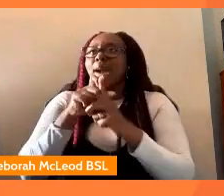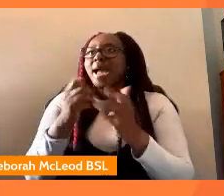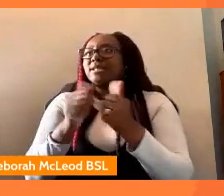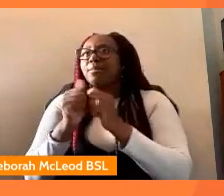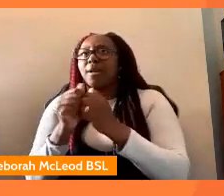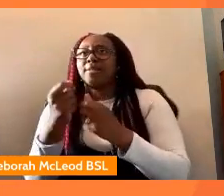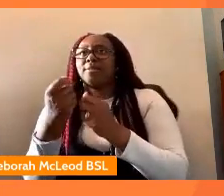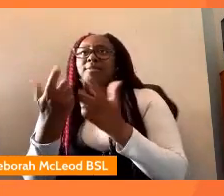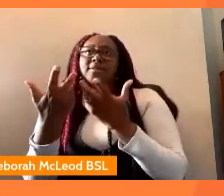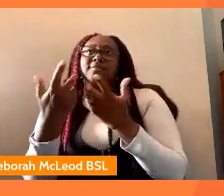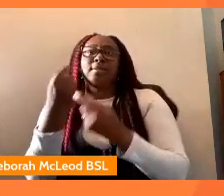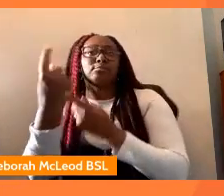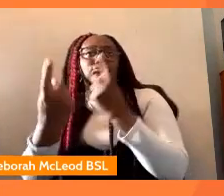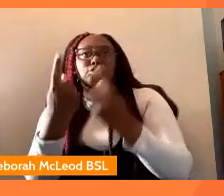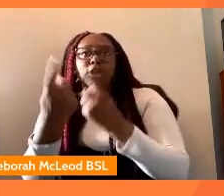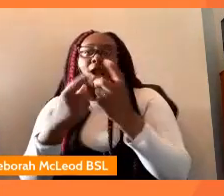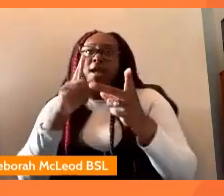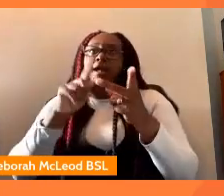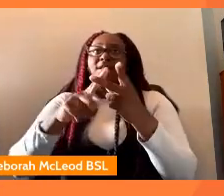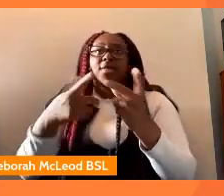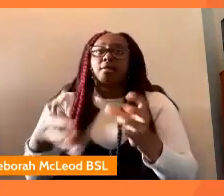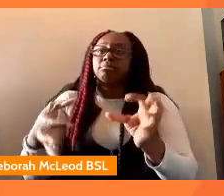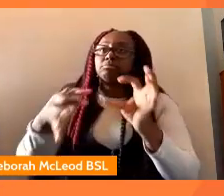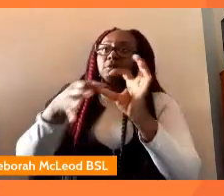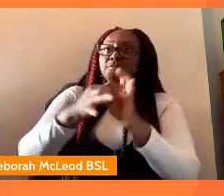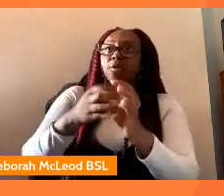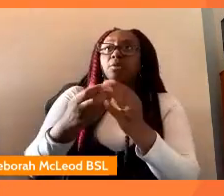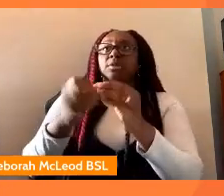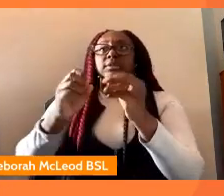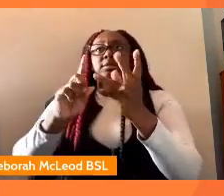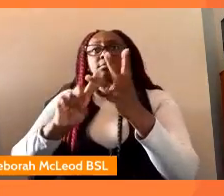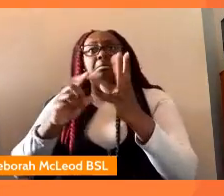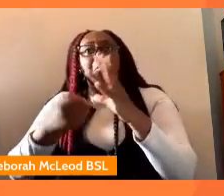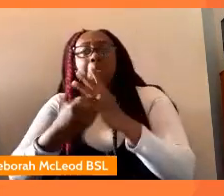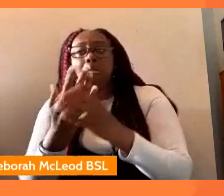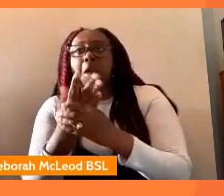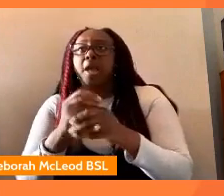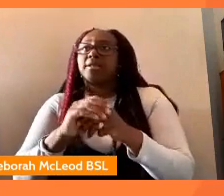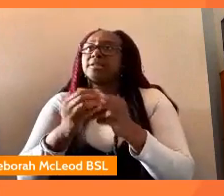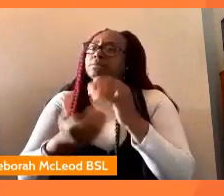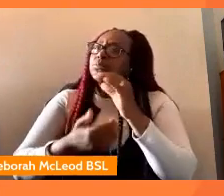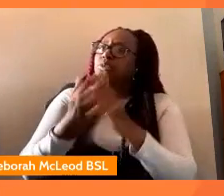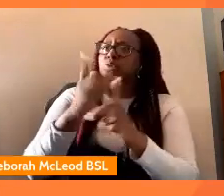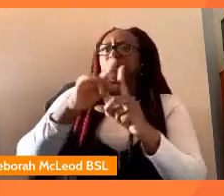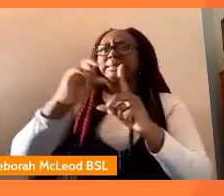with platforms, joining forces, merging to combine new digital opportunities.